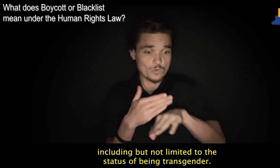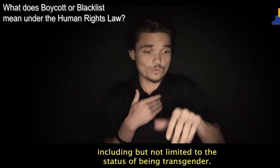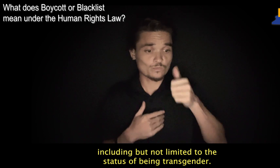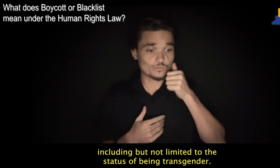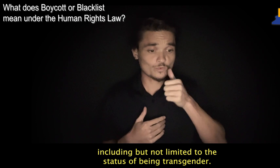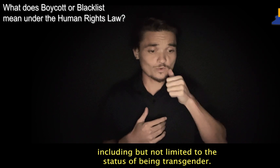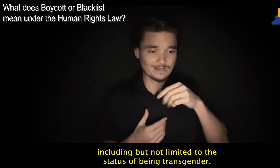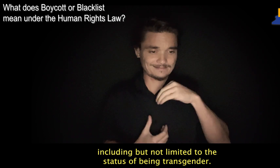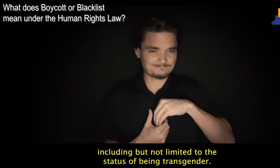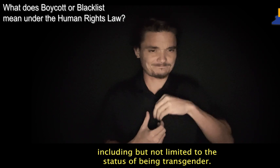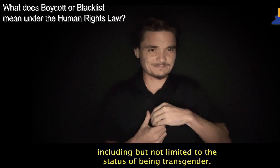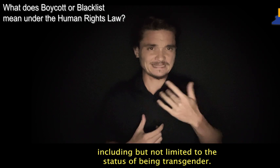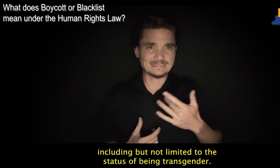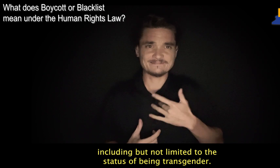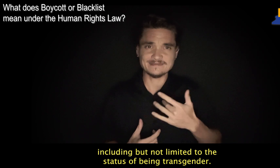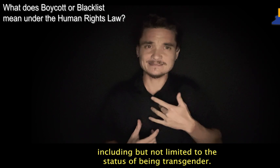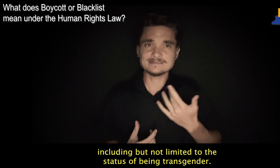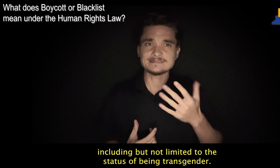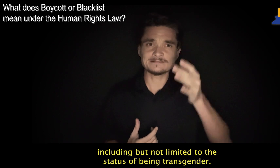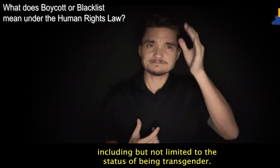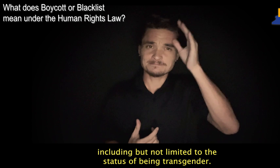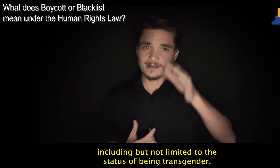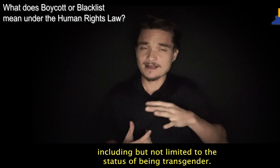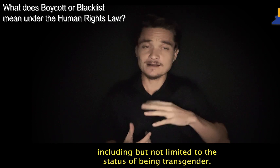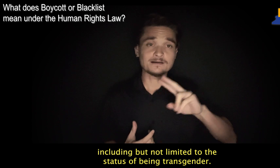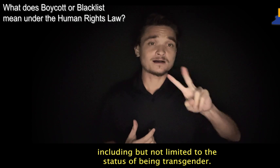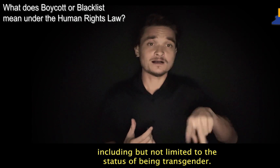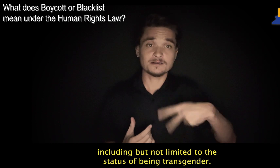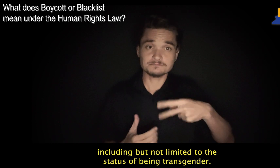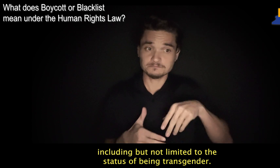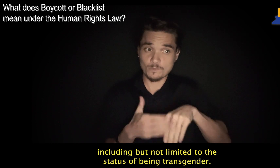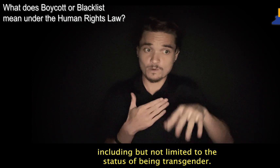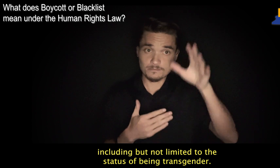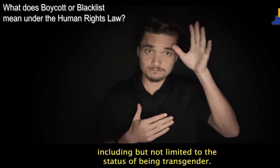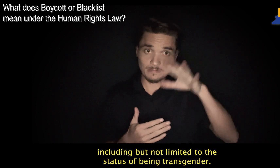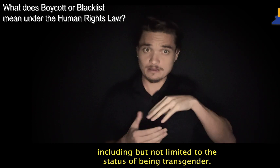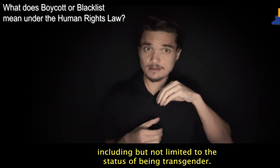including but not limited to the status of being transgender.